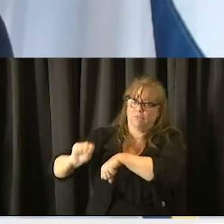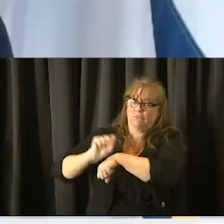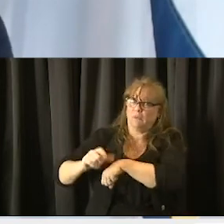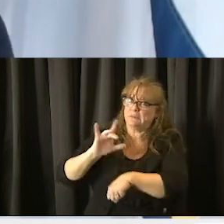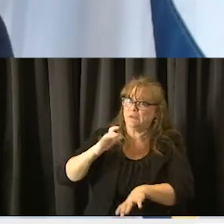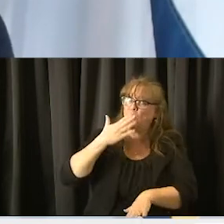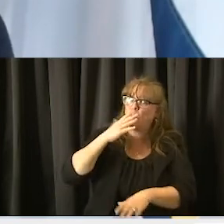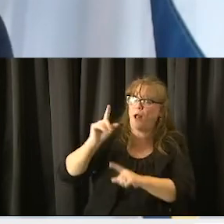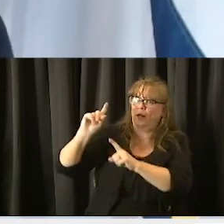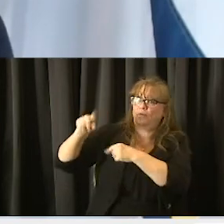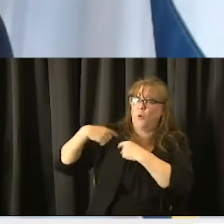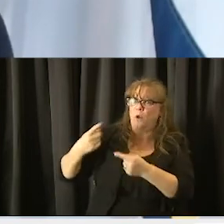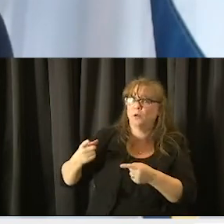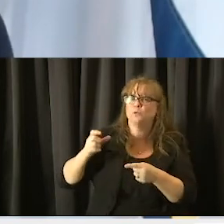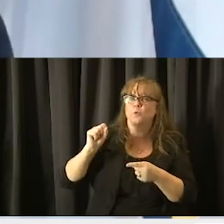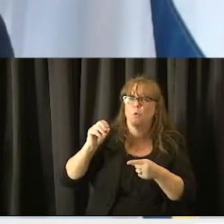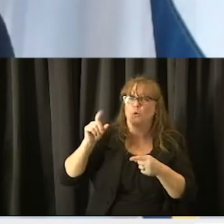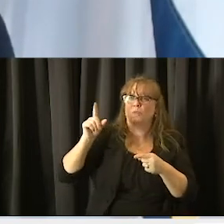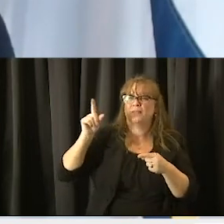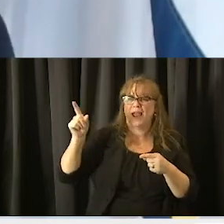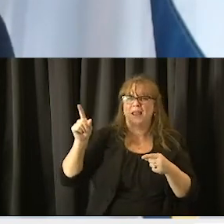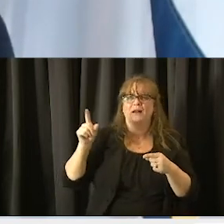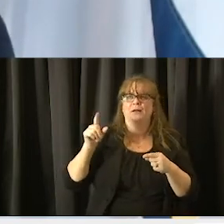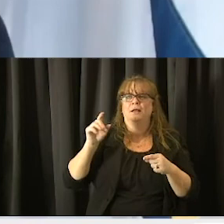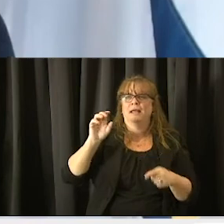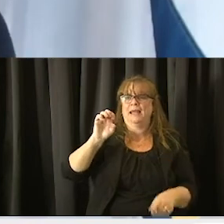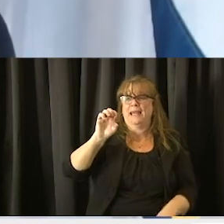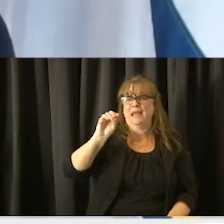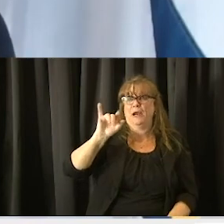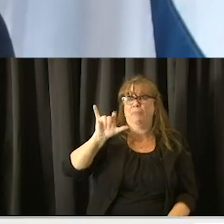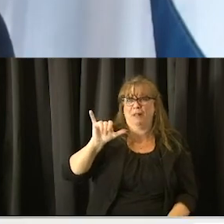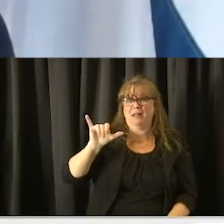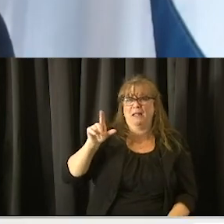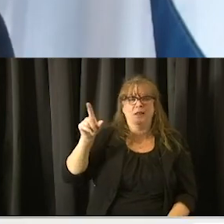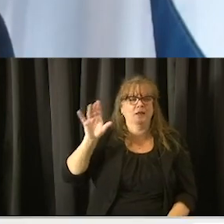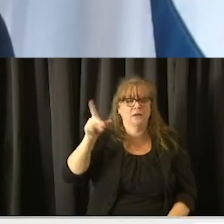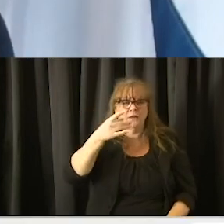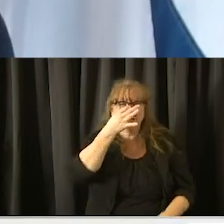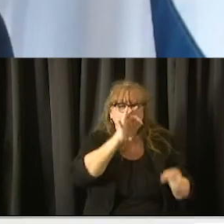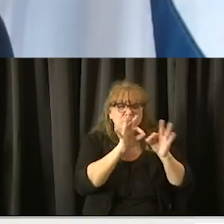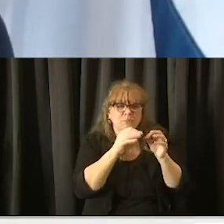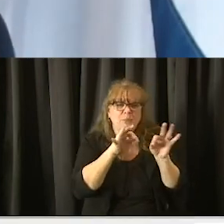they were they were um very complimentary of our efforts and in terms of exact coordination